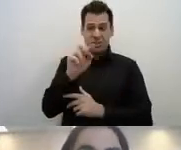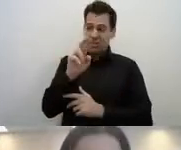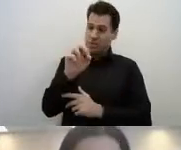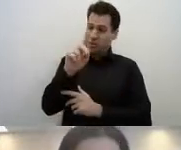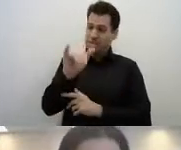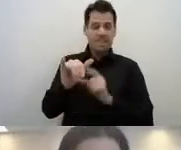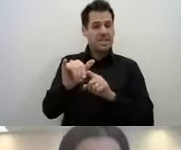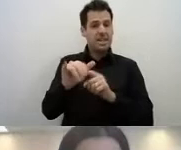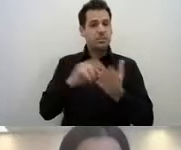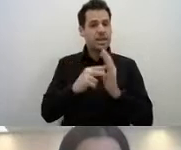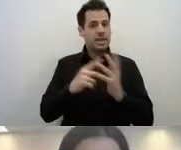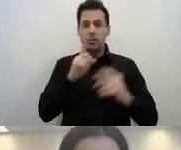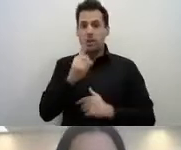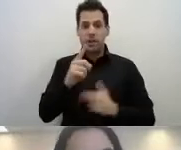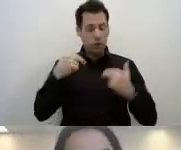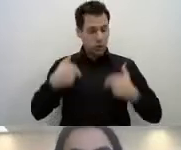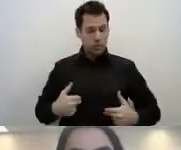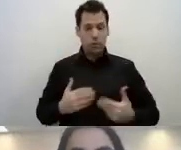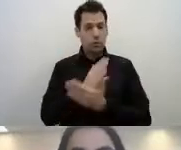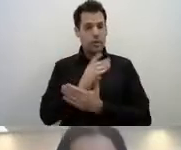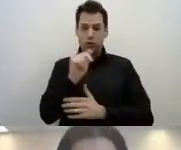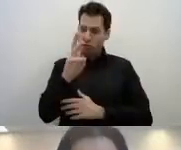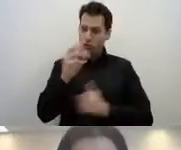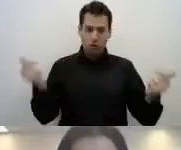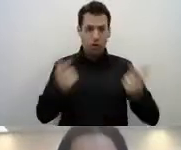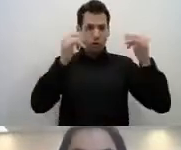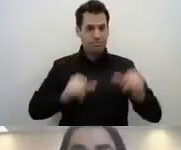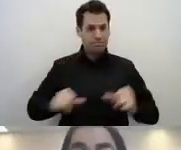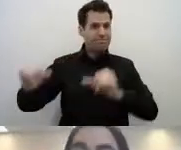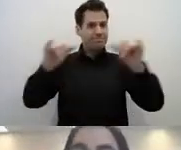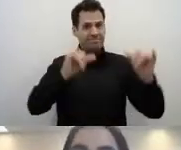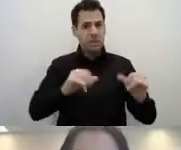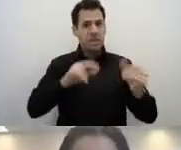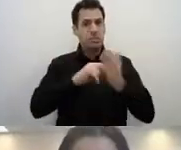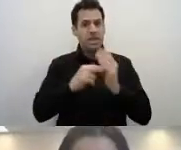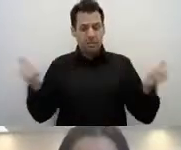all human rights law it emphasizes the notion that every person is born